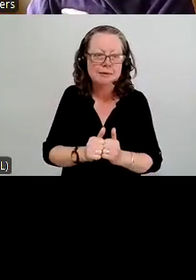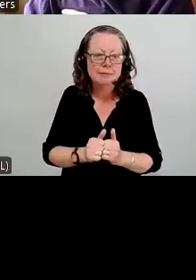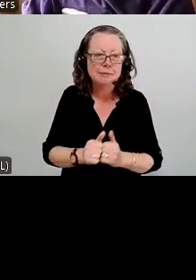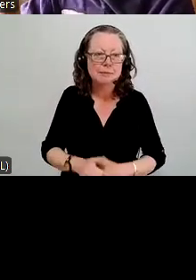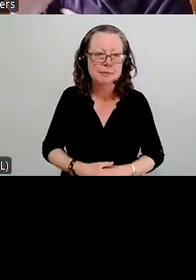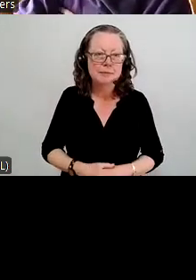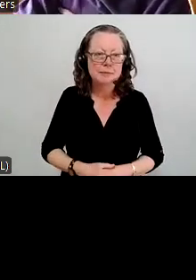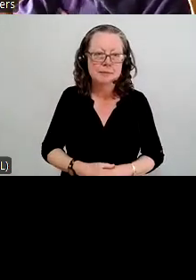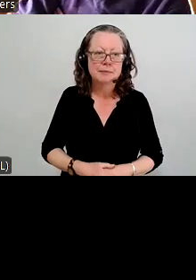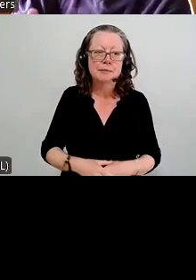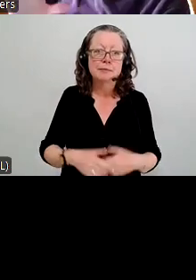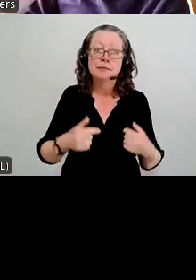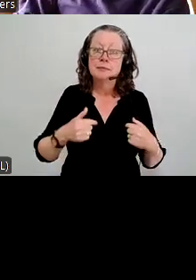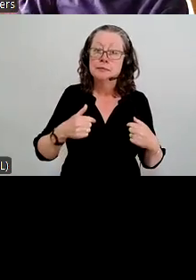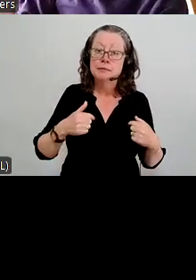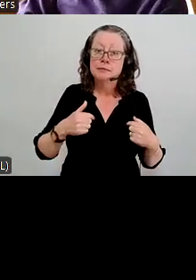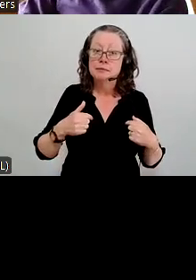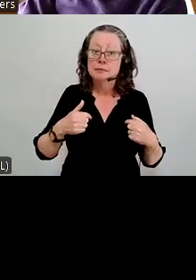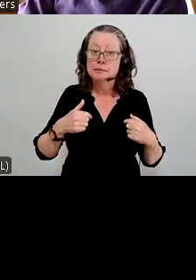Once I accept cookies or accept the marketing cookies,